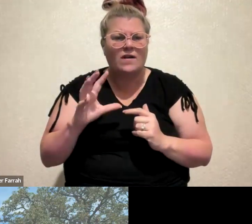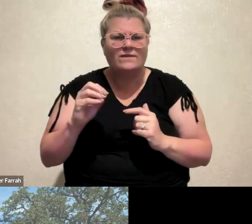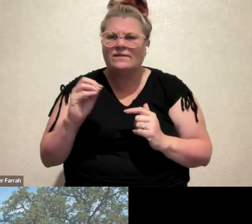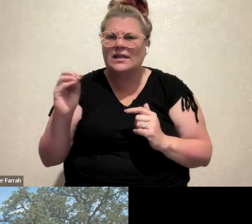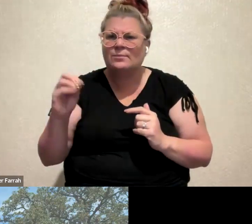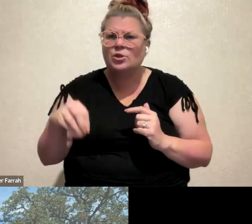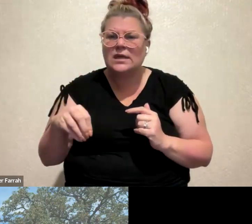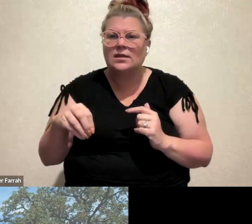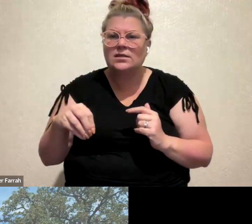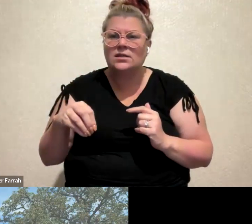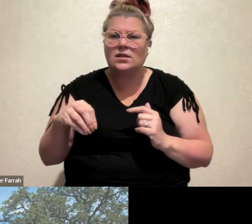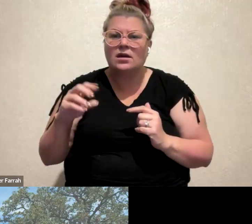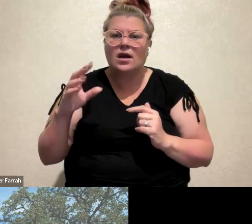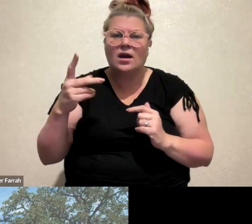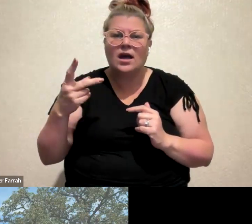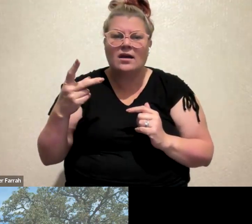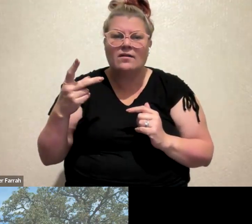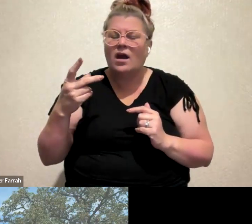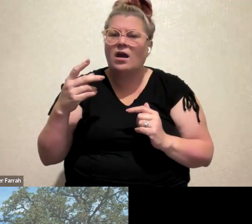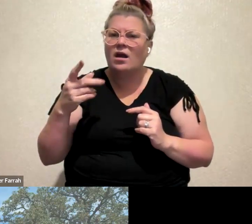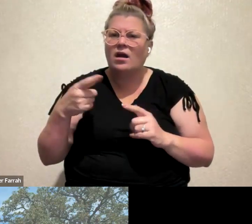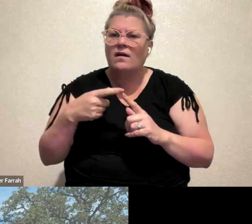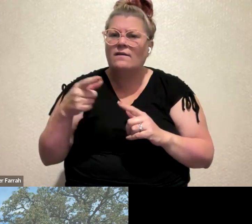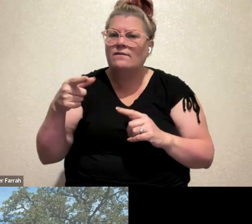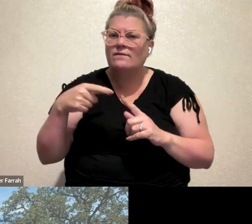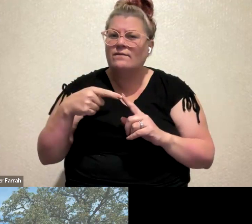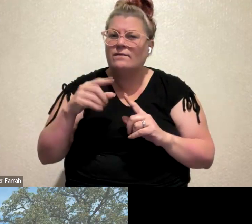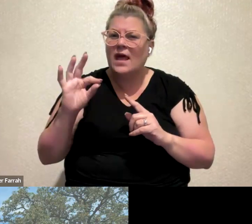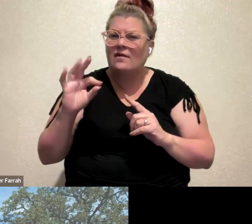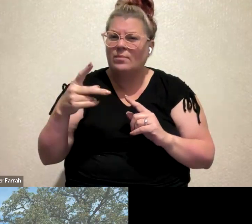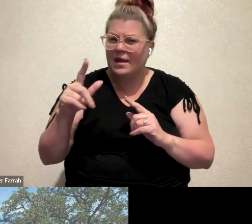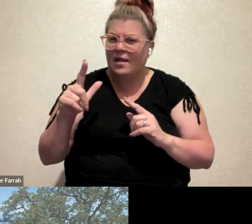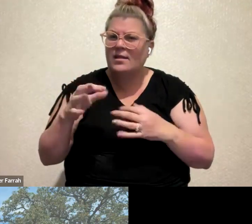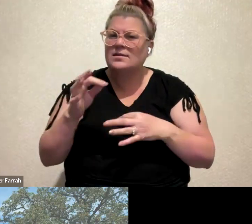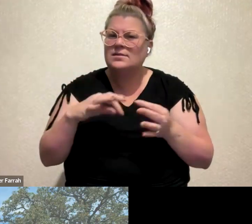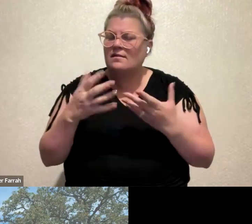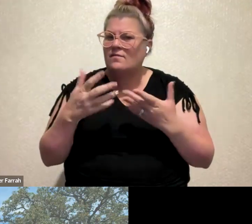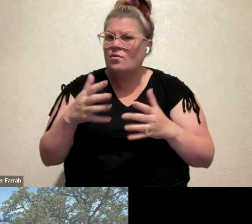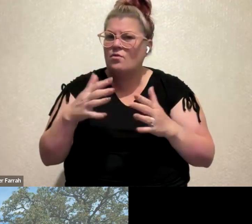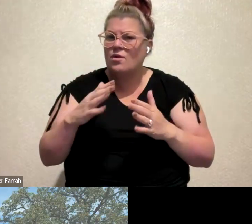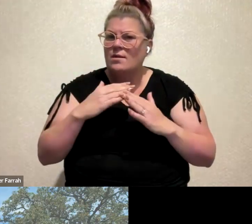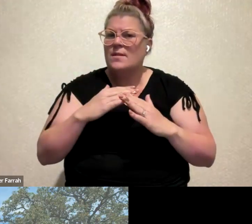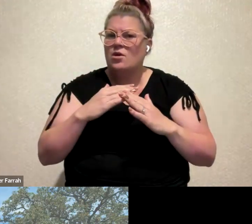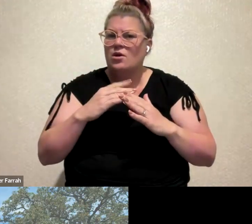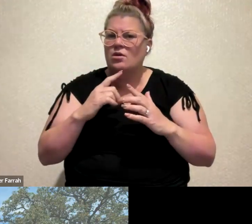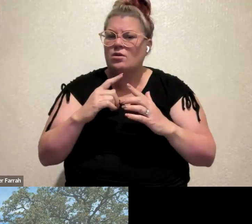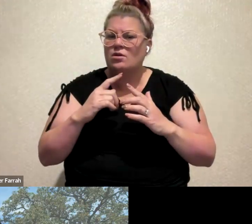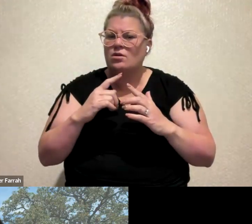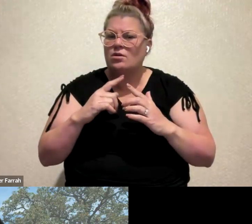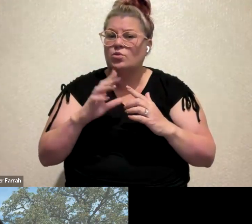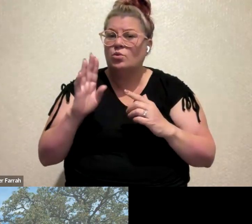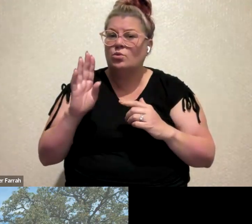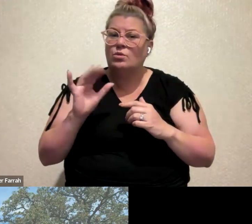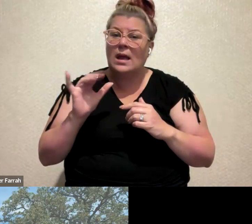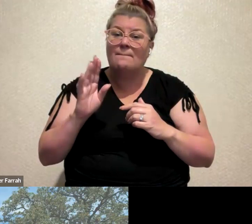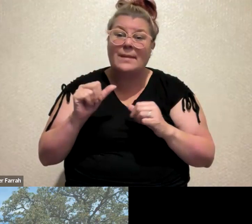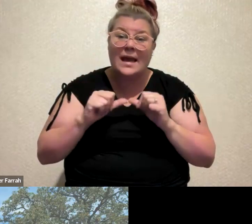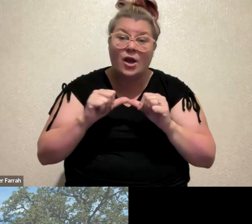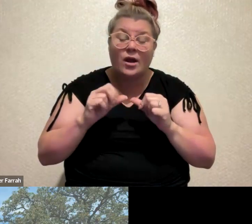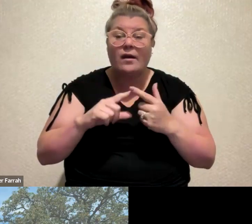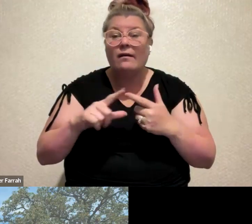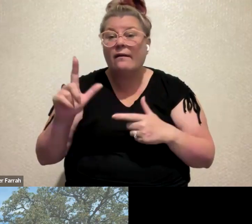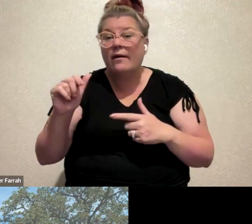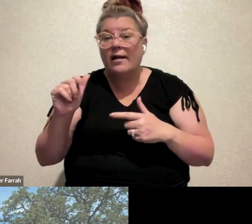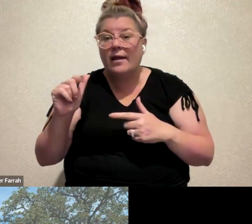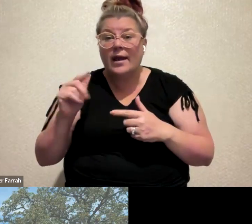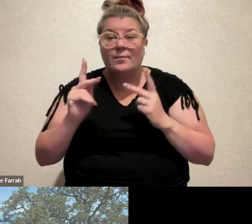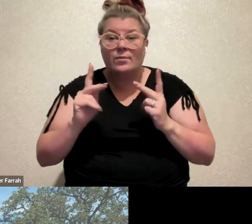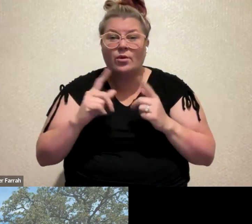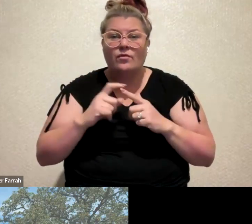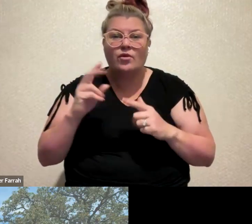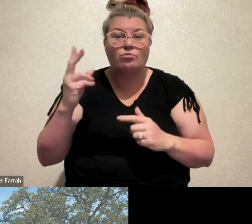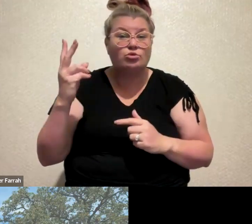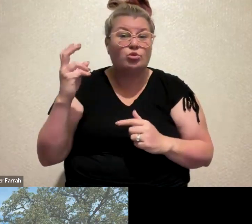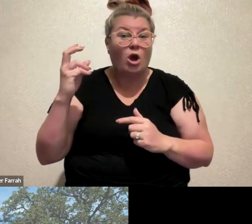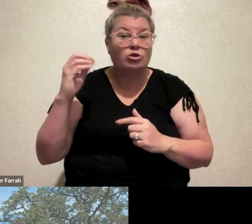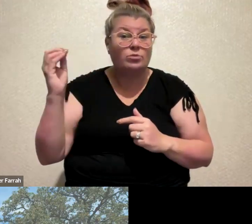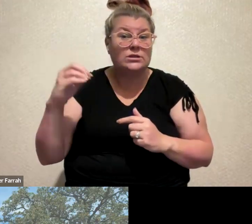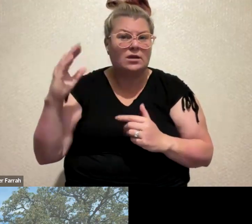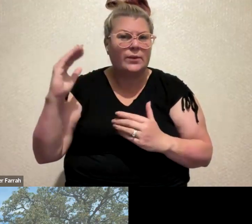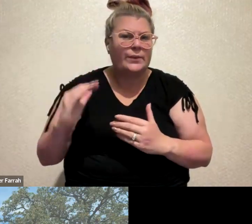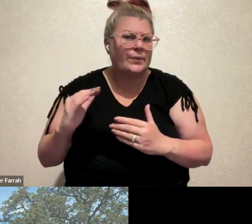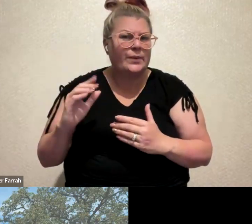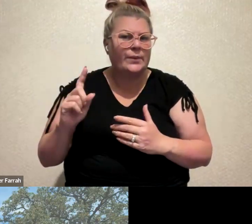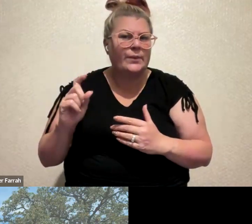the FPL rather than the already the barrier to us Bay Area and LA folk from 200% lowered down to the